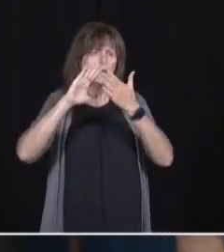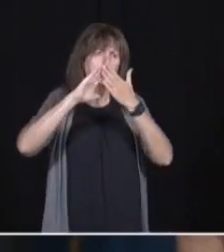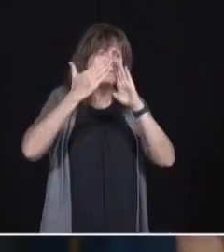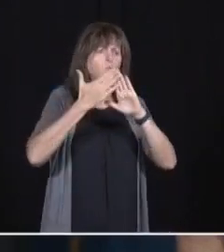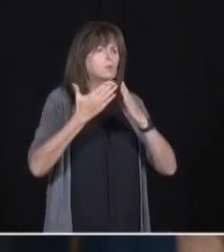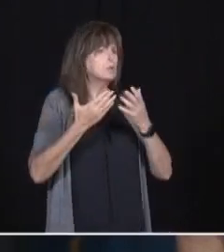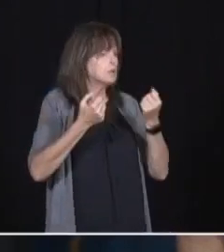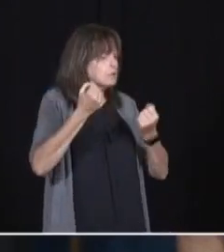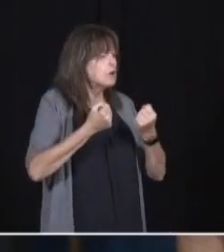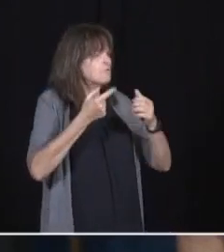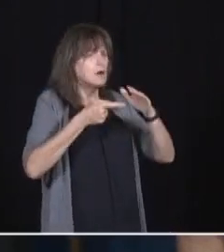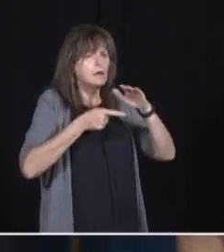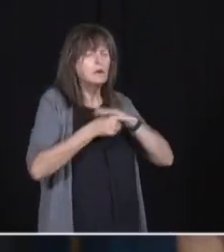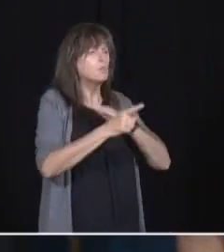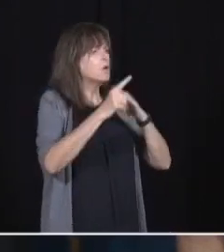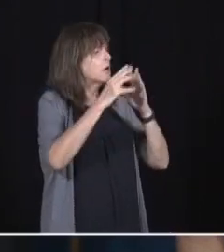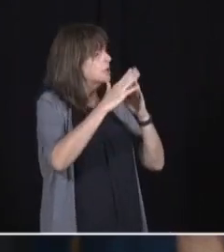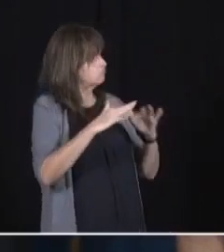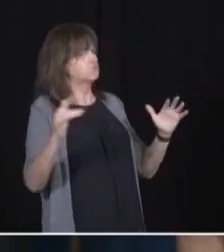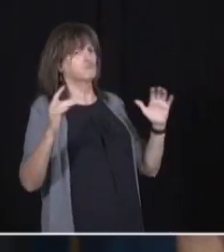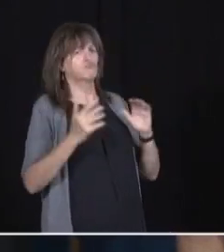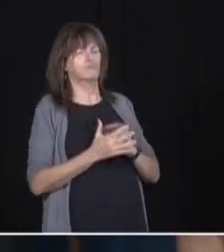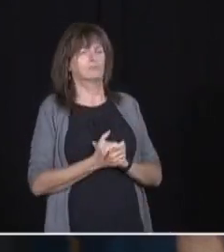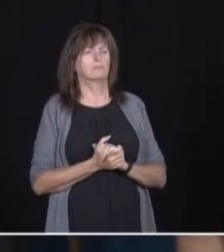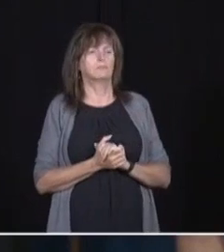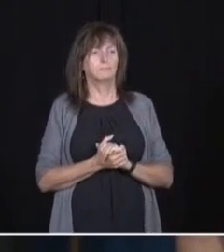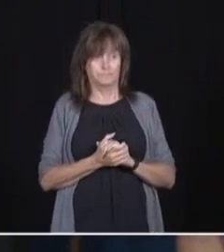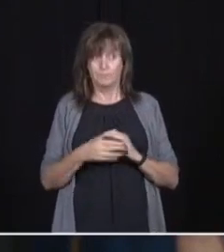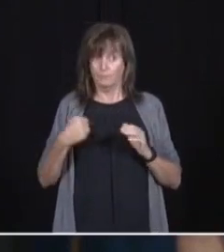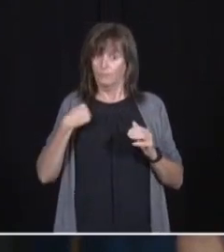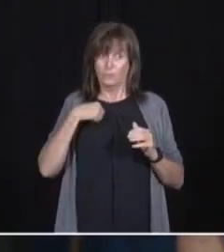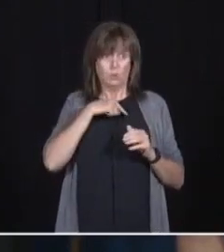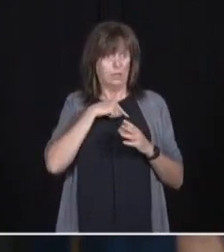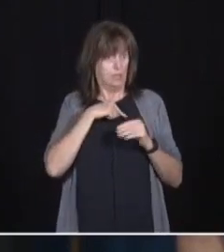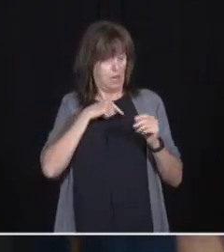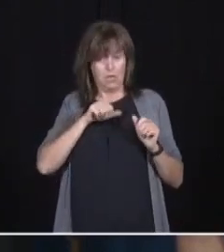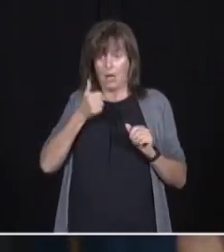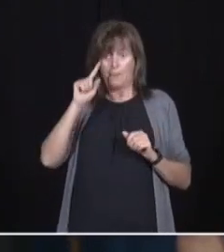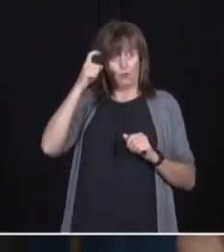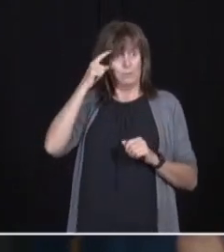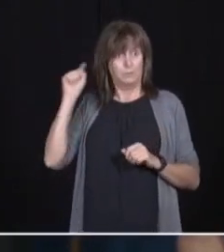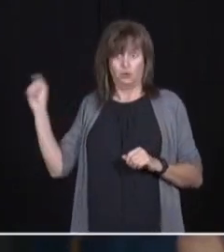And I would fight for every Ontarian. So when we went to the federal table along with